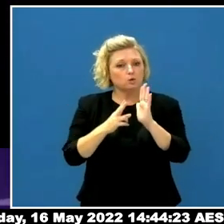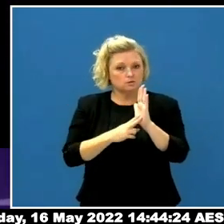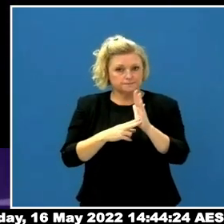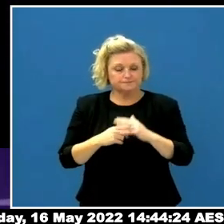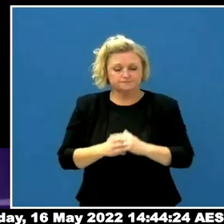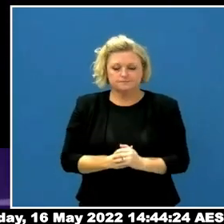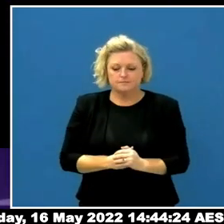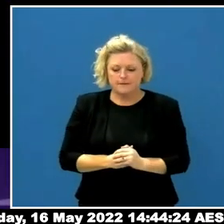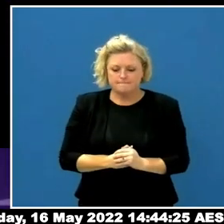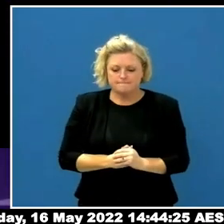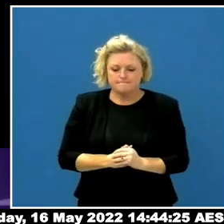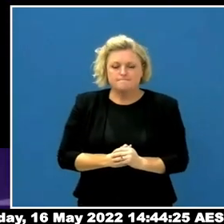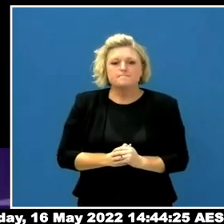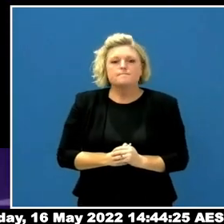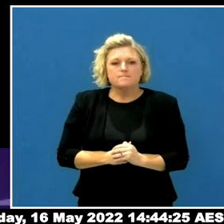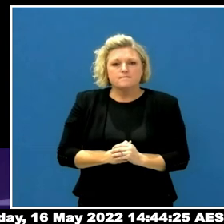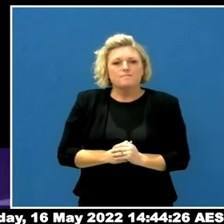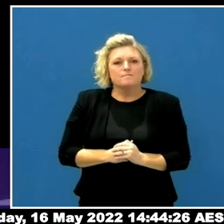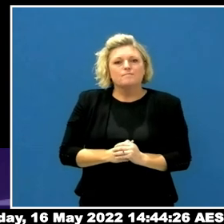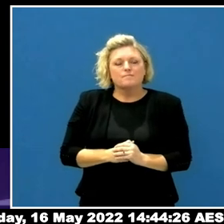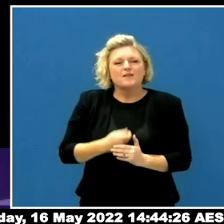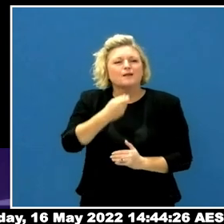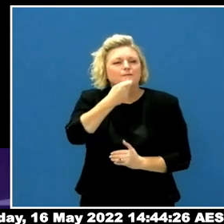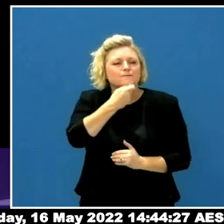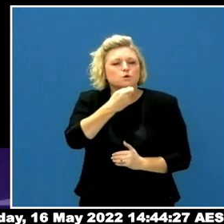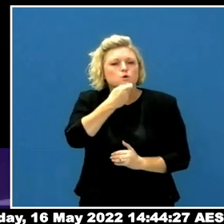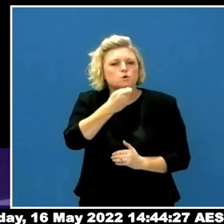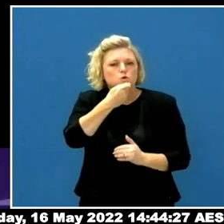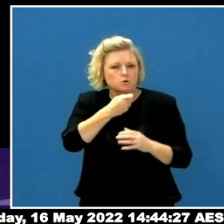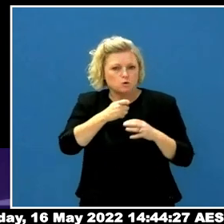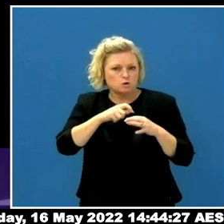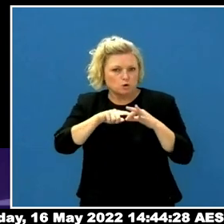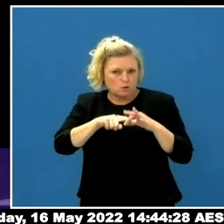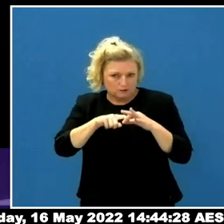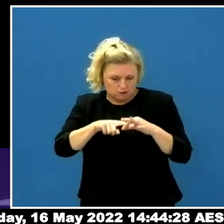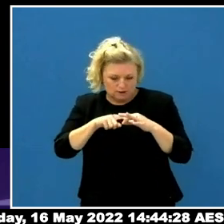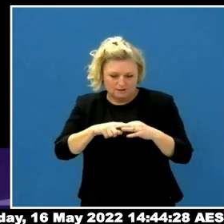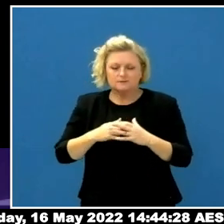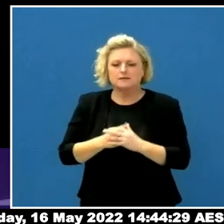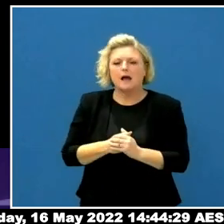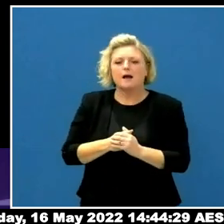Just a couple of things from me, Lilly, and thank you from me for your evidence.